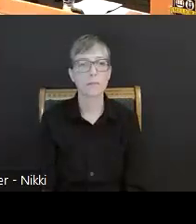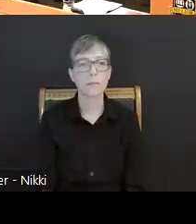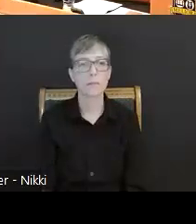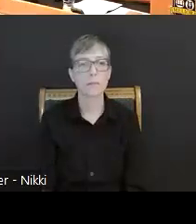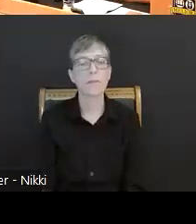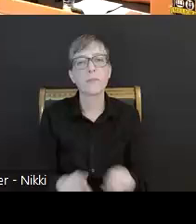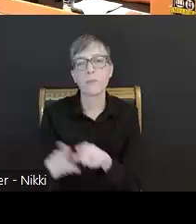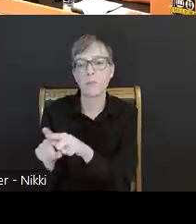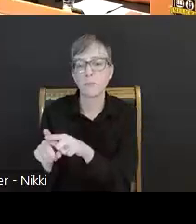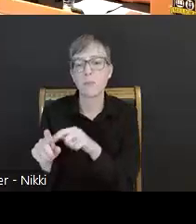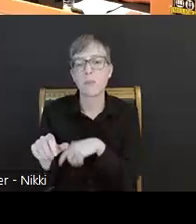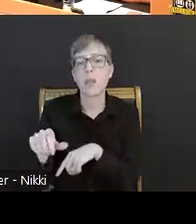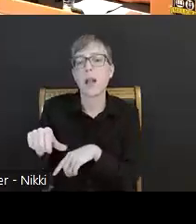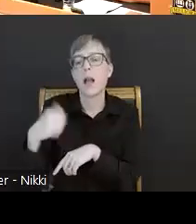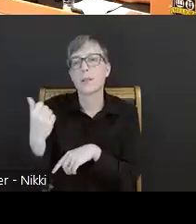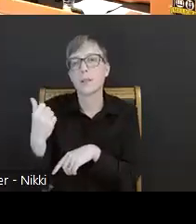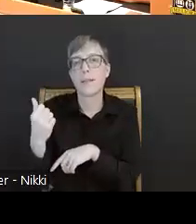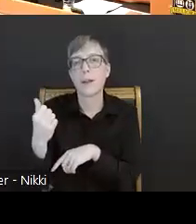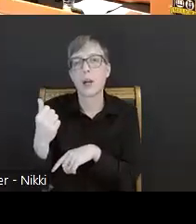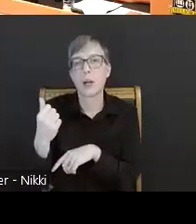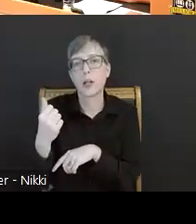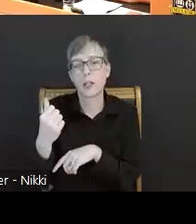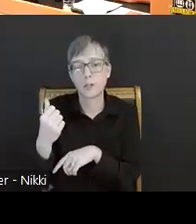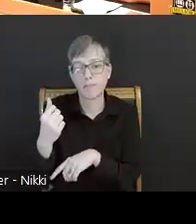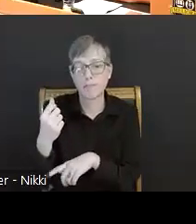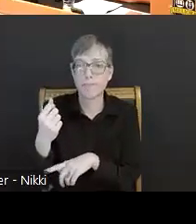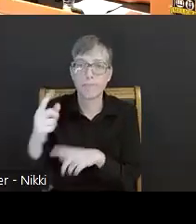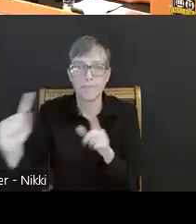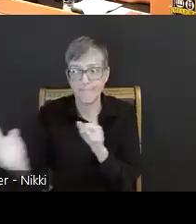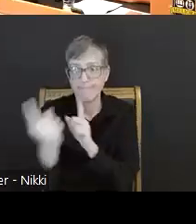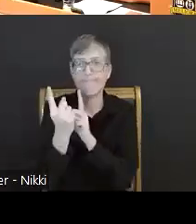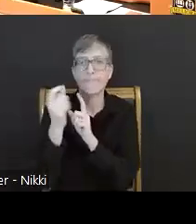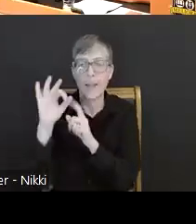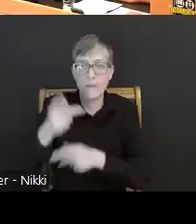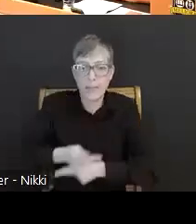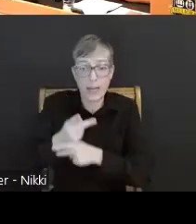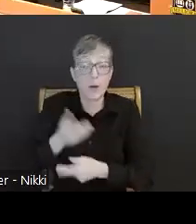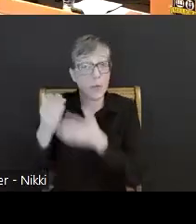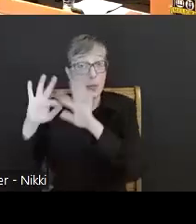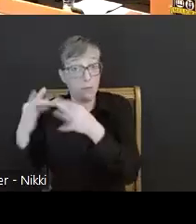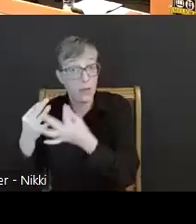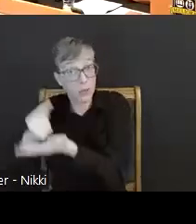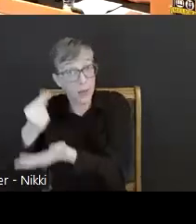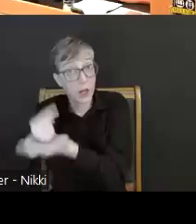another episode of care might be right family therapy or couples therapy in the future um where